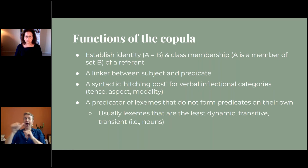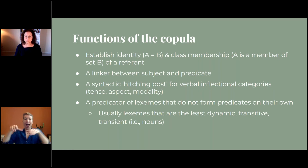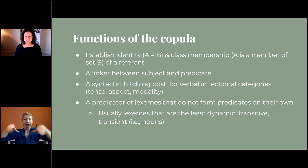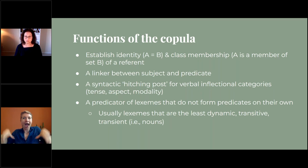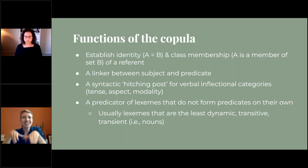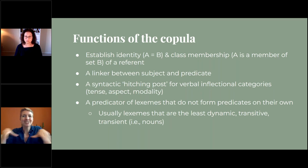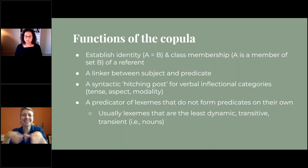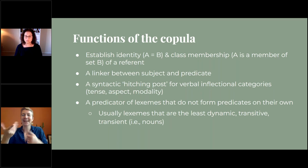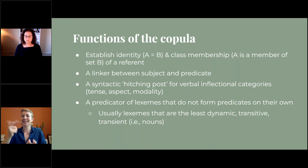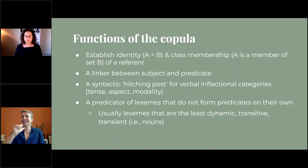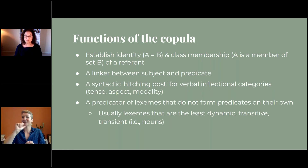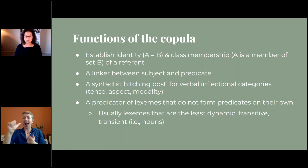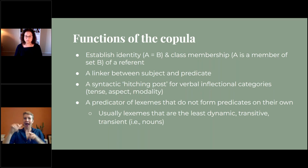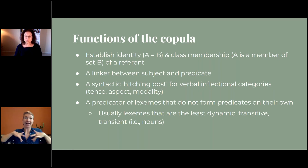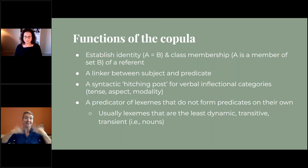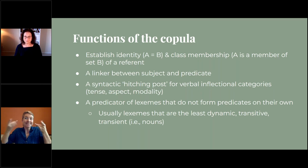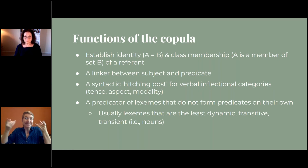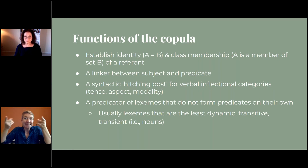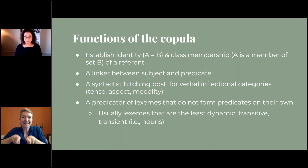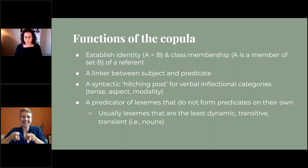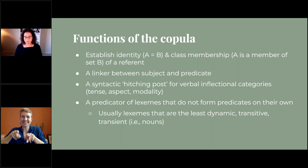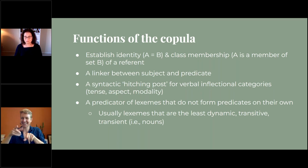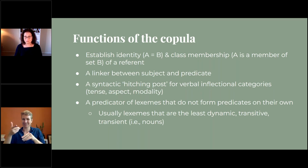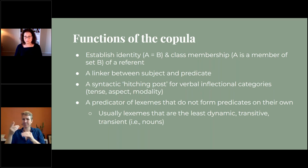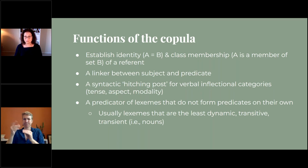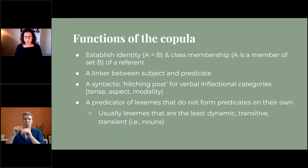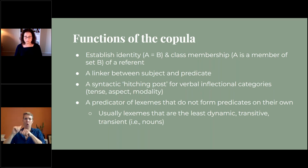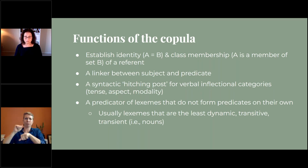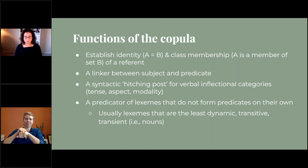They’re not actions. They’re not events.